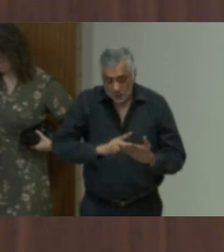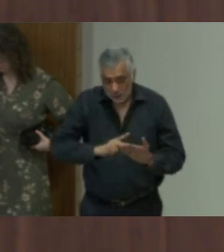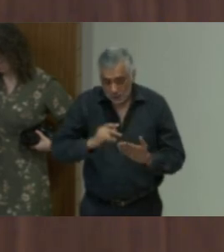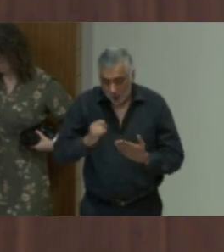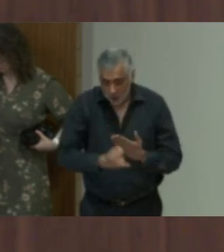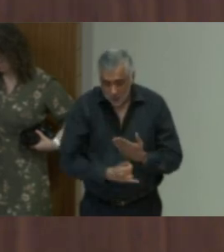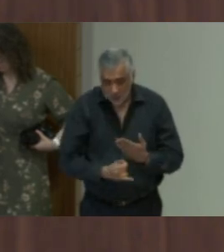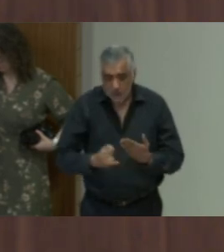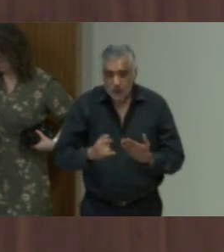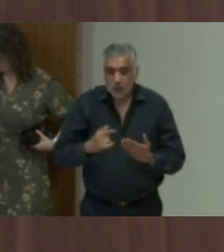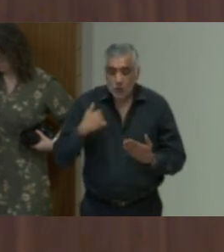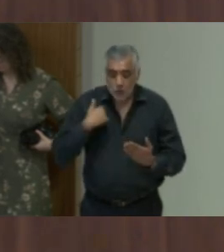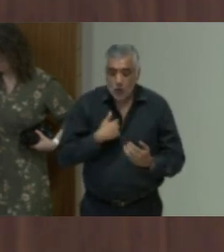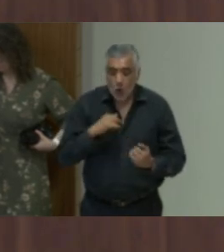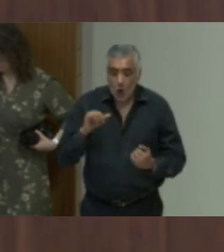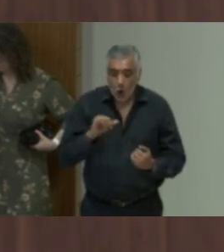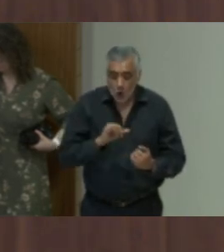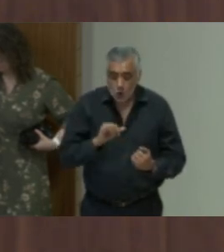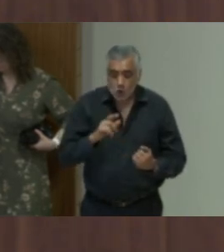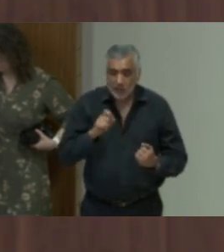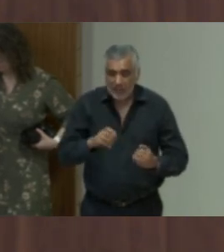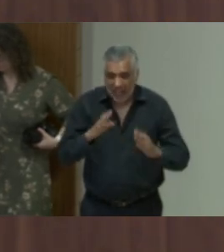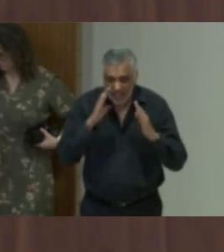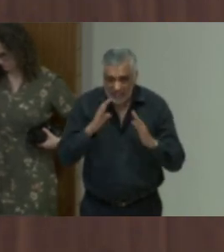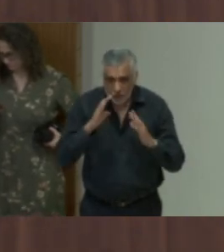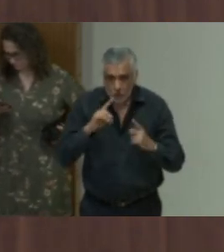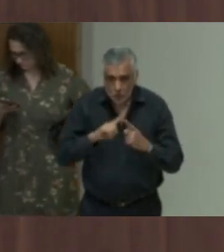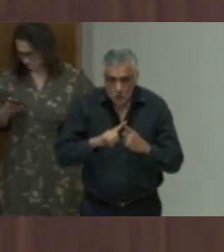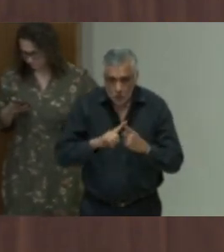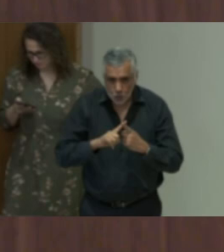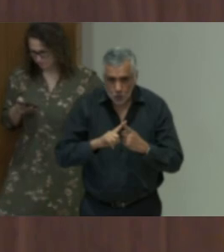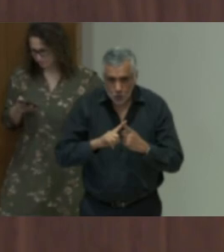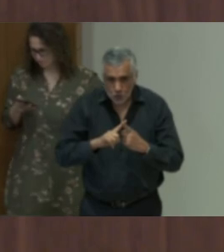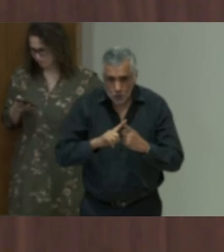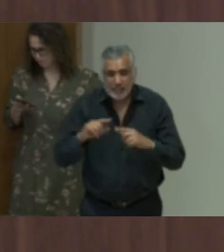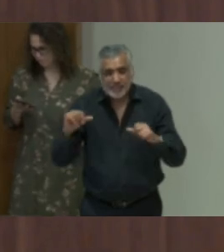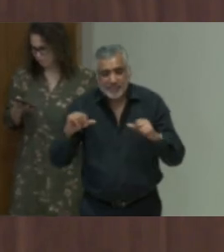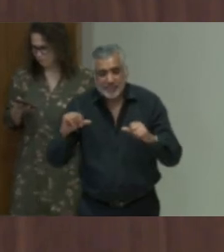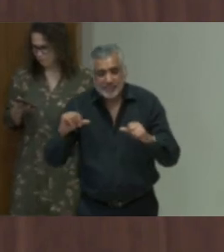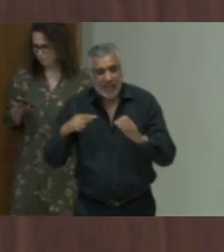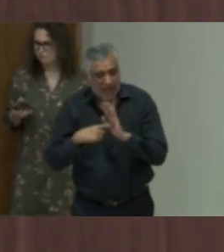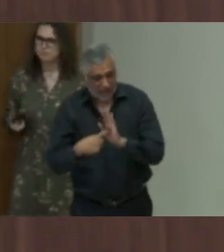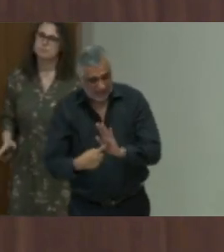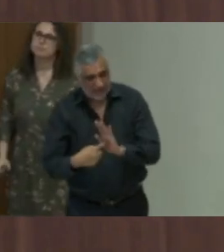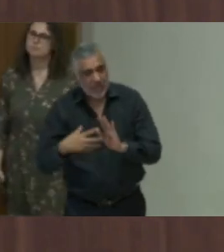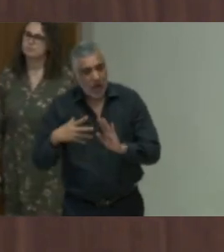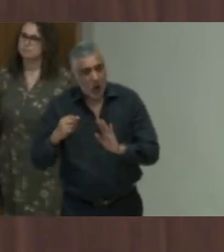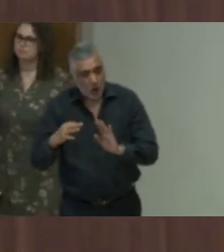there will be also an attention to signs of abuse thats happened within the laity as well.